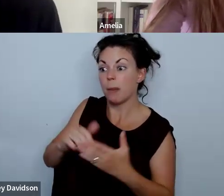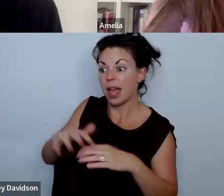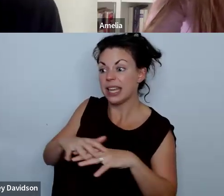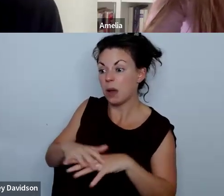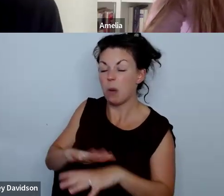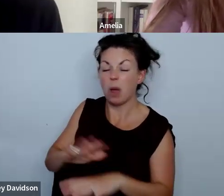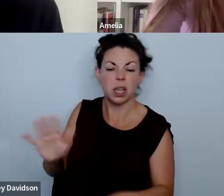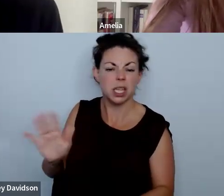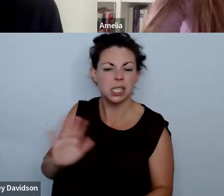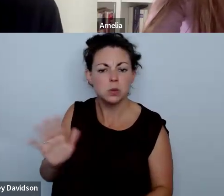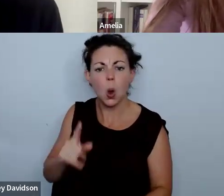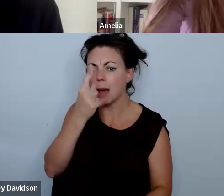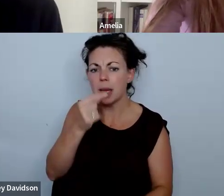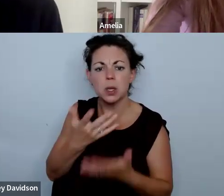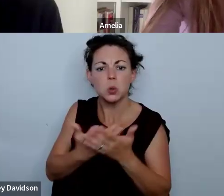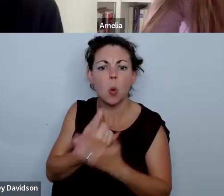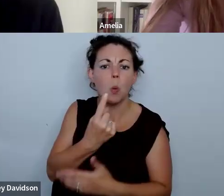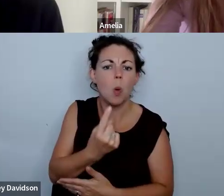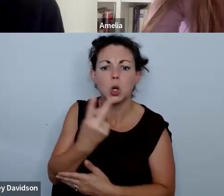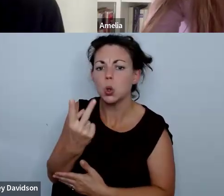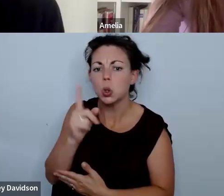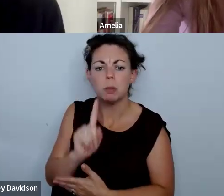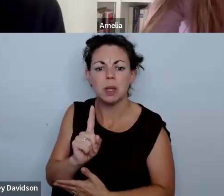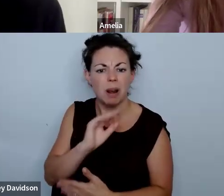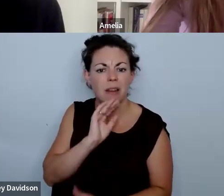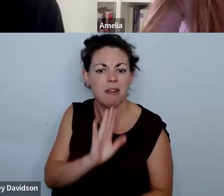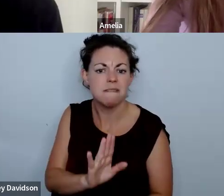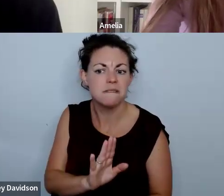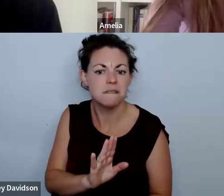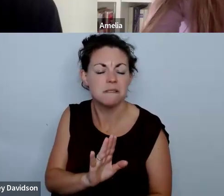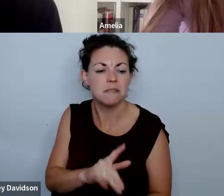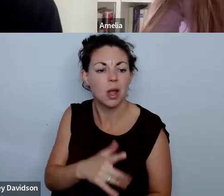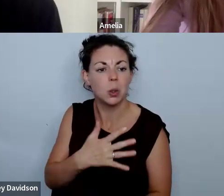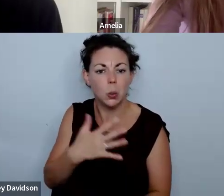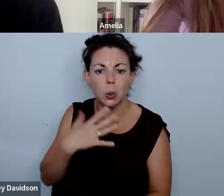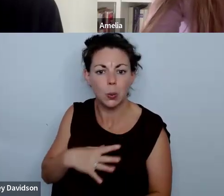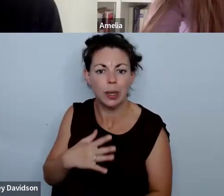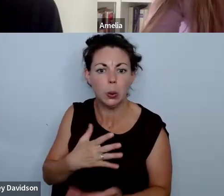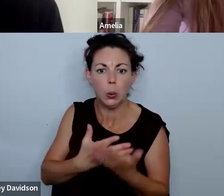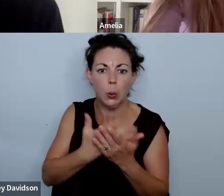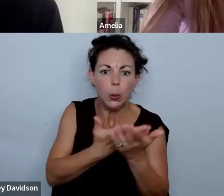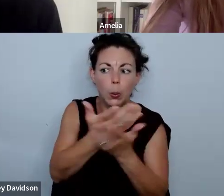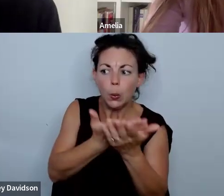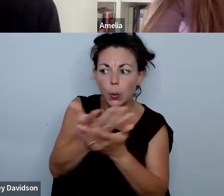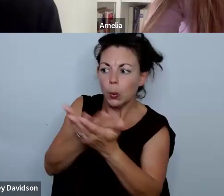A more general point I would say is that, as I mentioned at the beginning, whilst there are organizations like think tanks that are